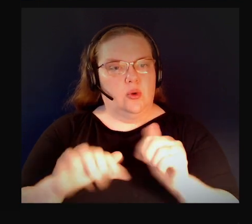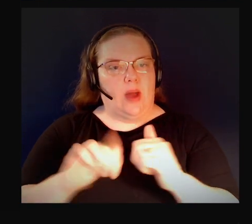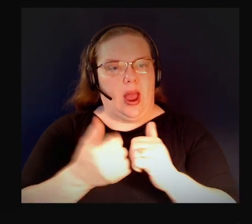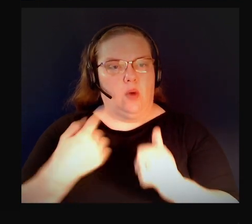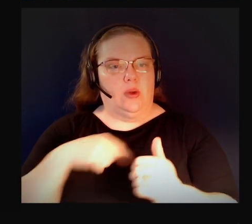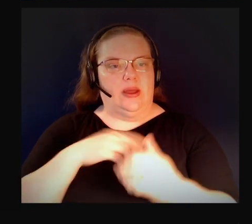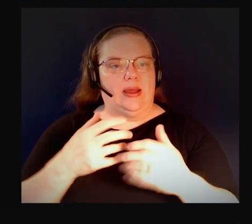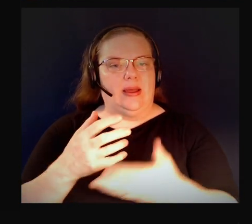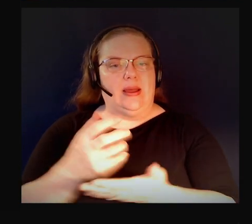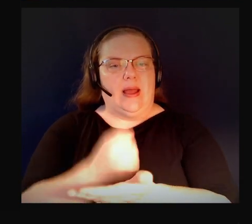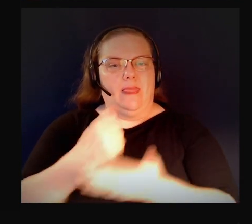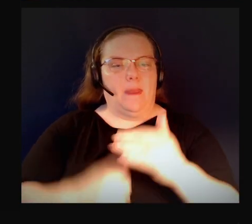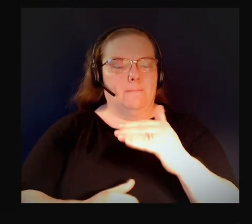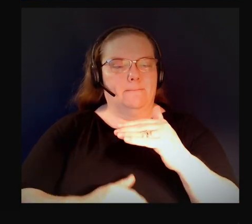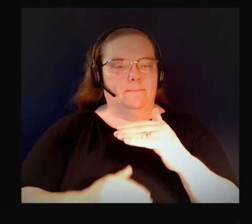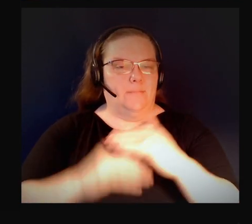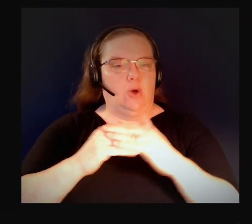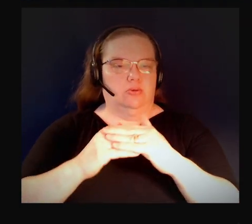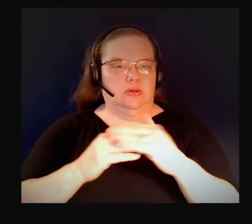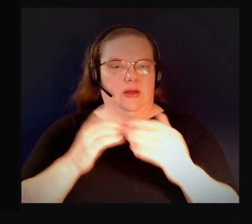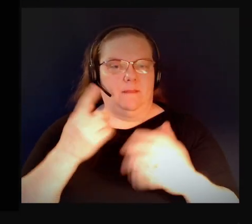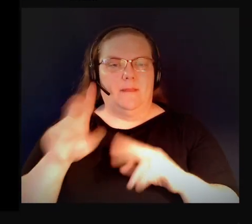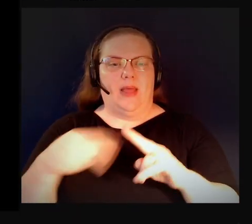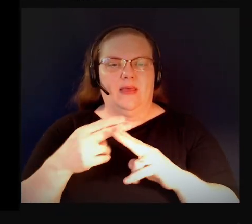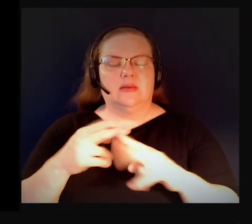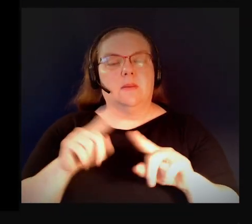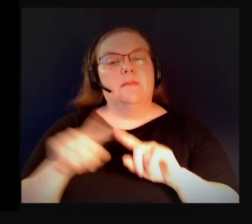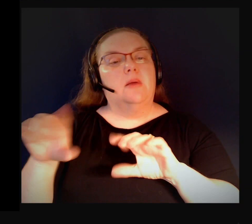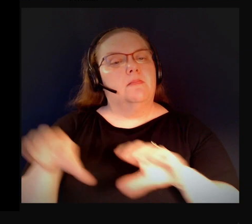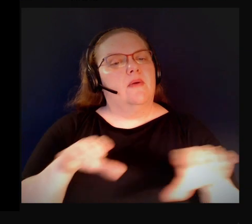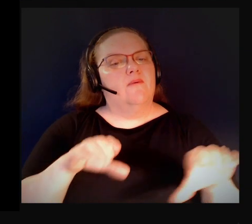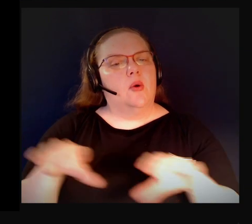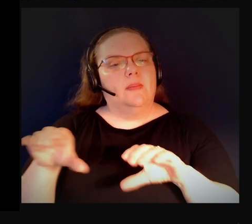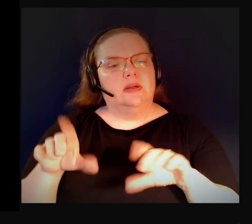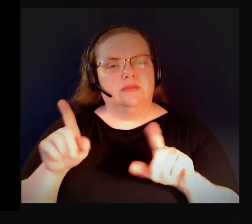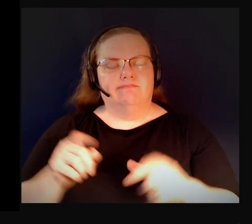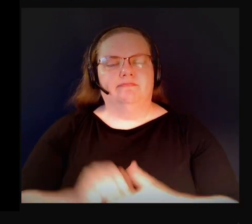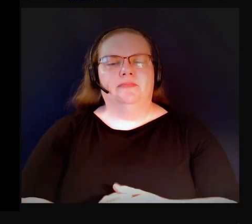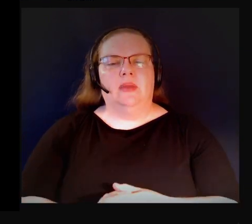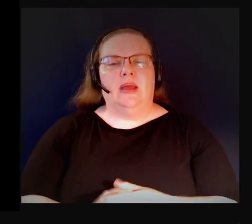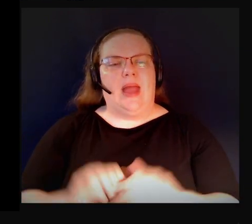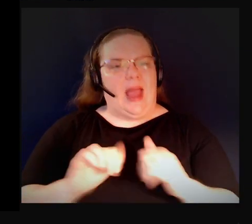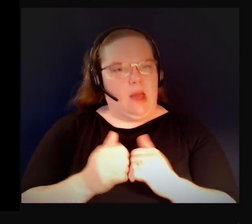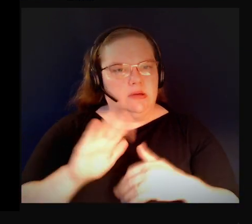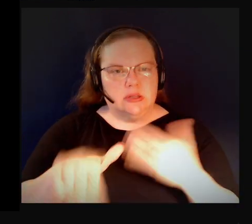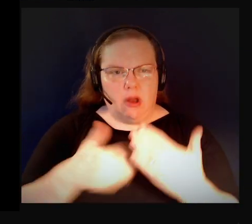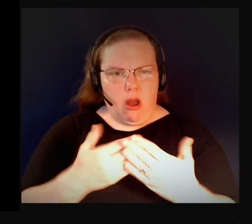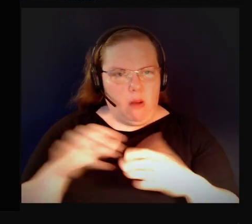Since we're on the topic of performance mode, how does this all perform on Xbox Series X and S hardware?